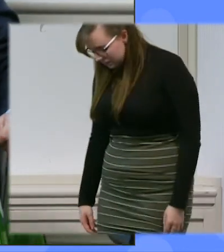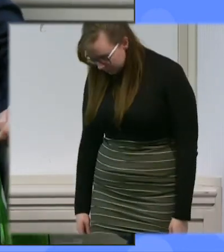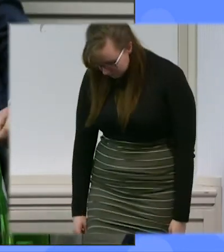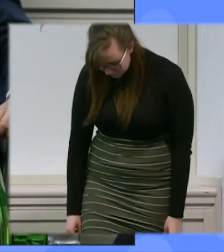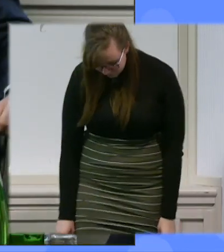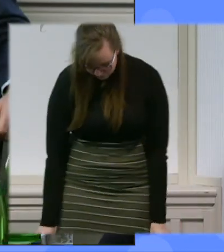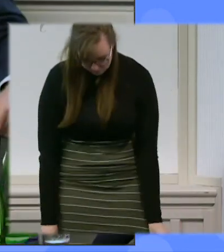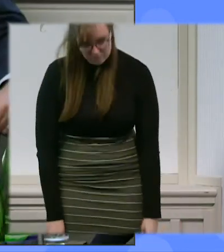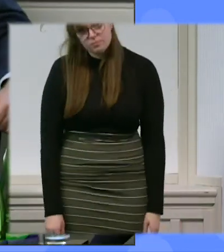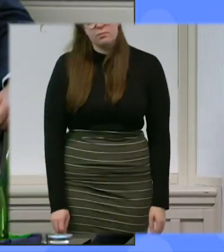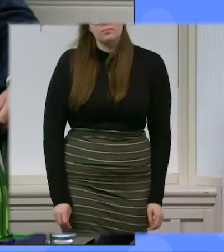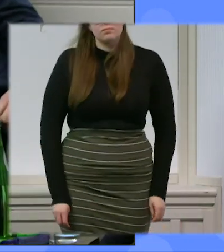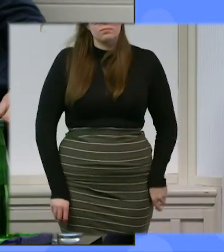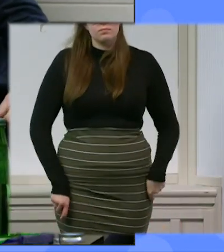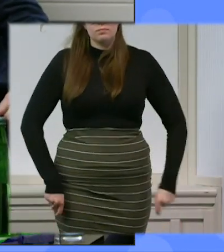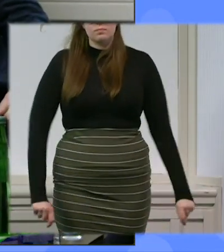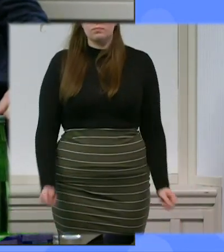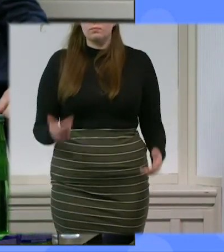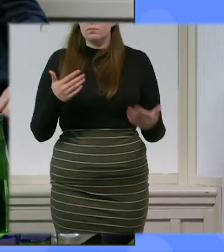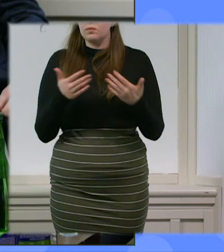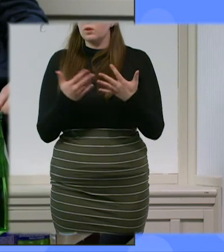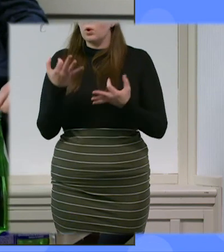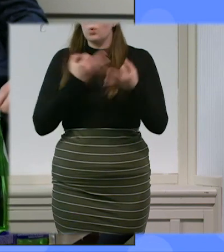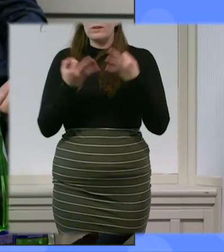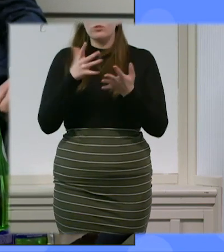okay we haven't had any questions from the middle of the room is there anybody